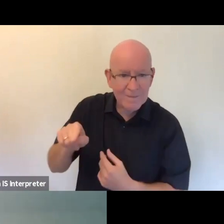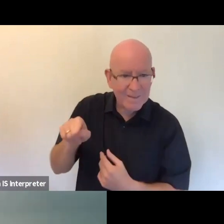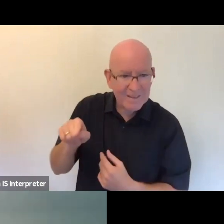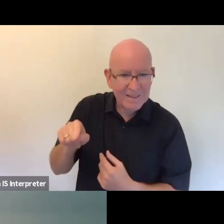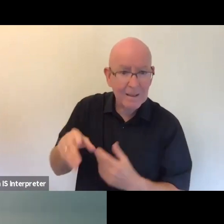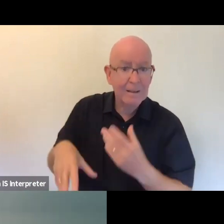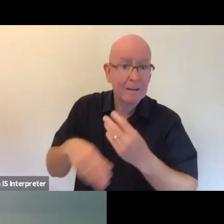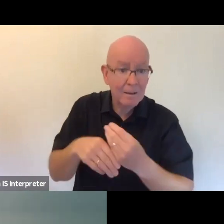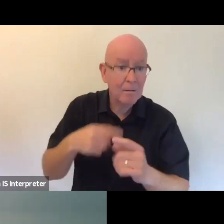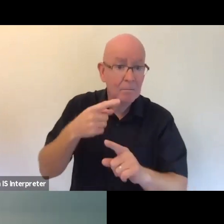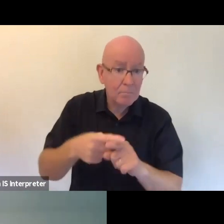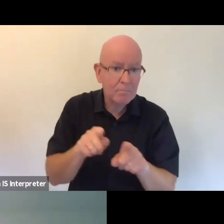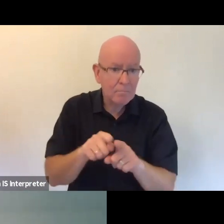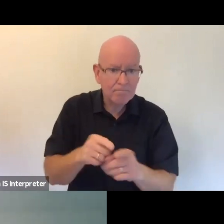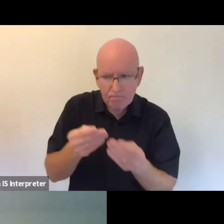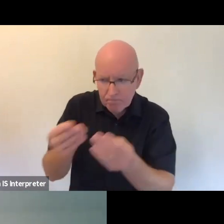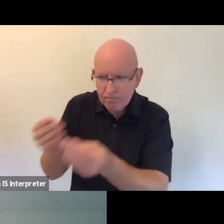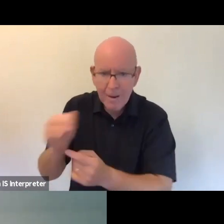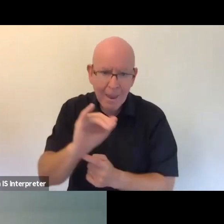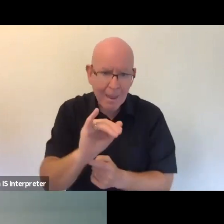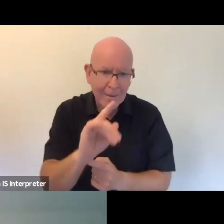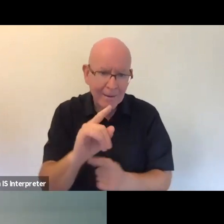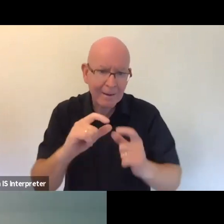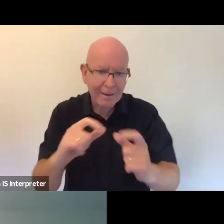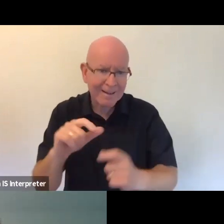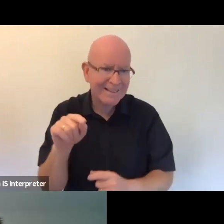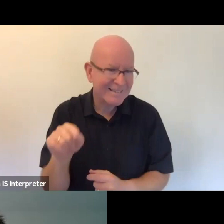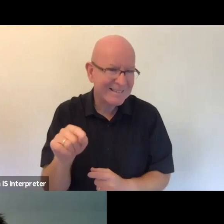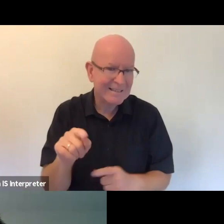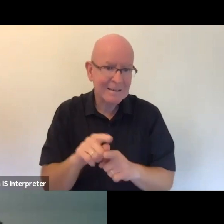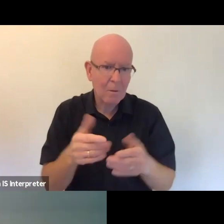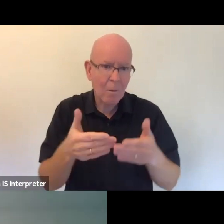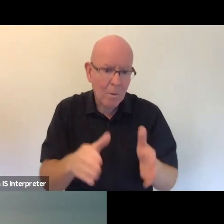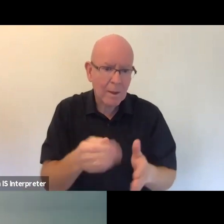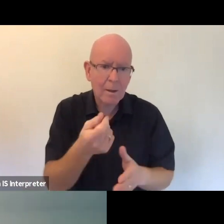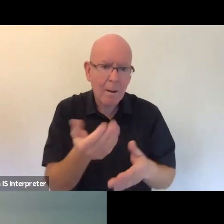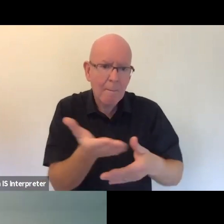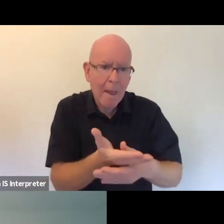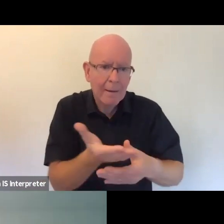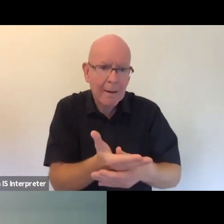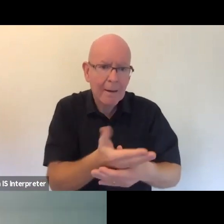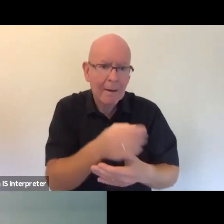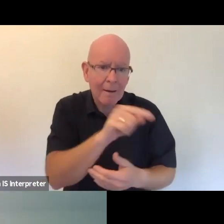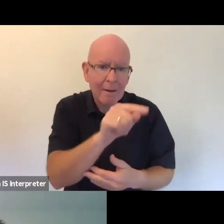to ensure that this is all done in one go. And this has proven to be extremely effective as an approach.